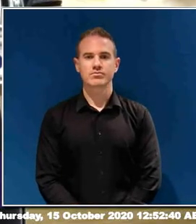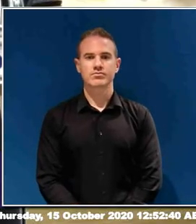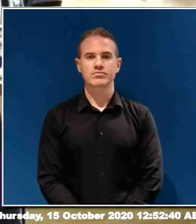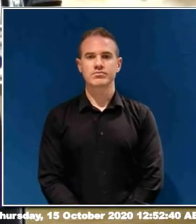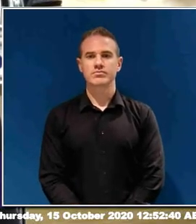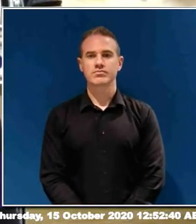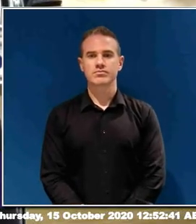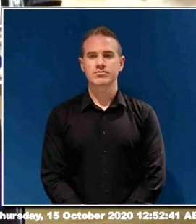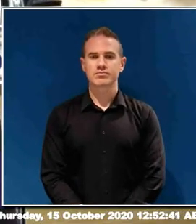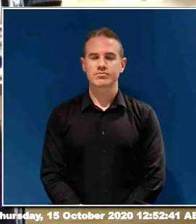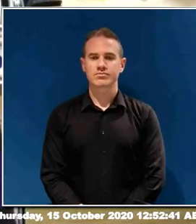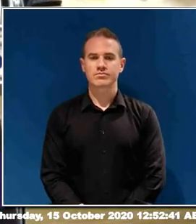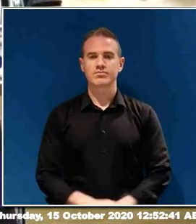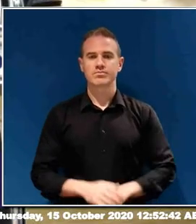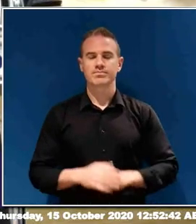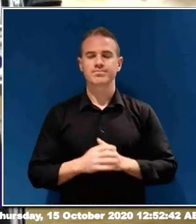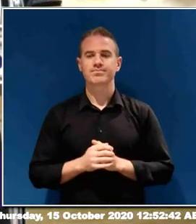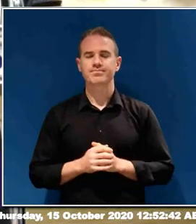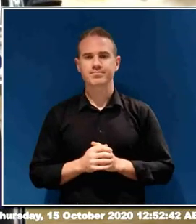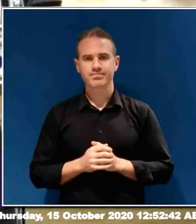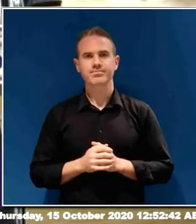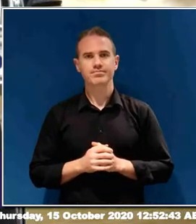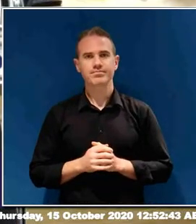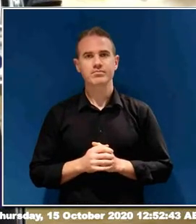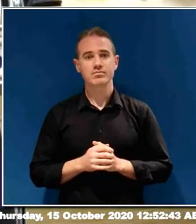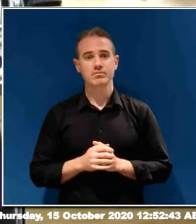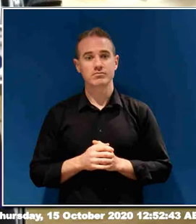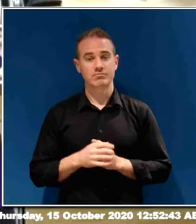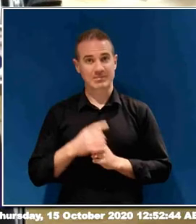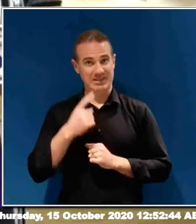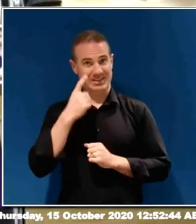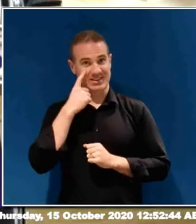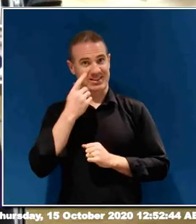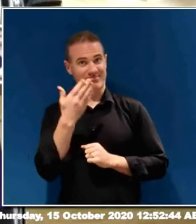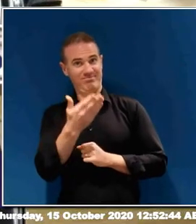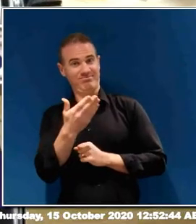You speak there about your experience about some schools having used part-time